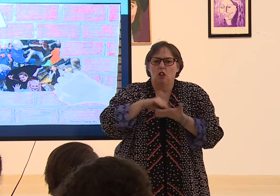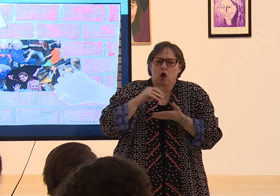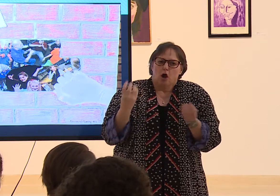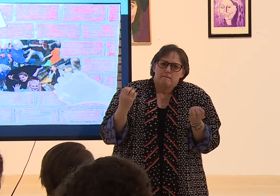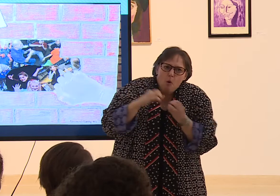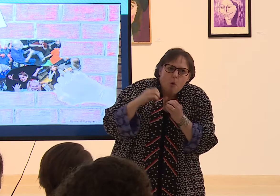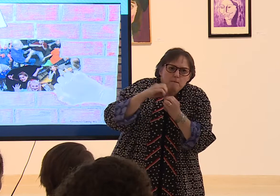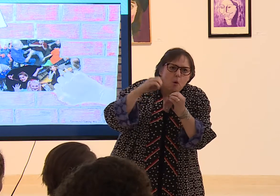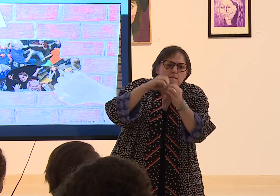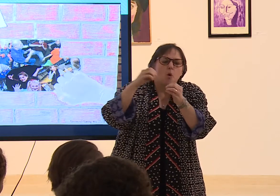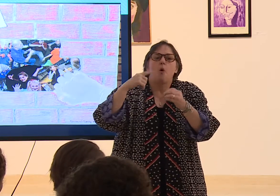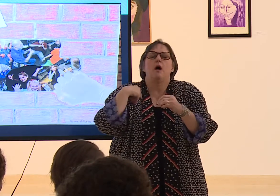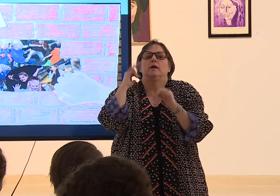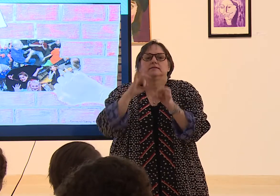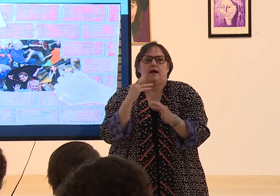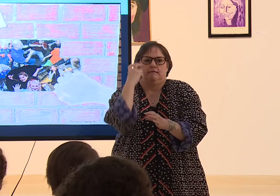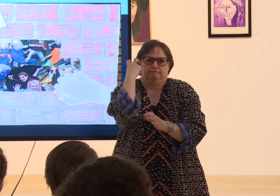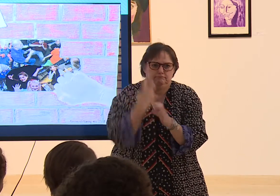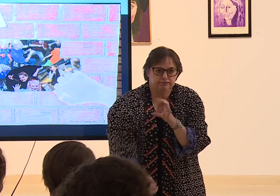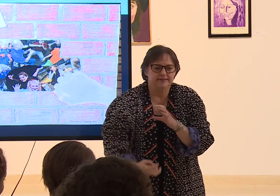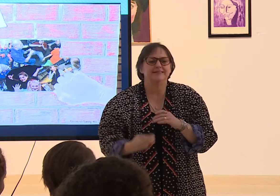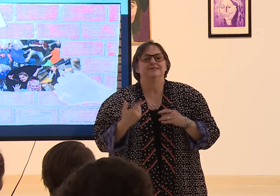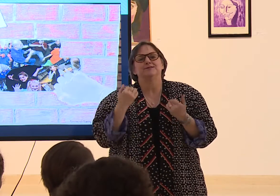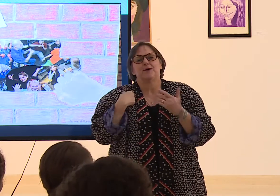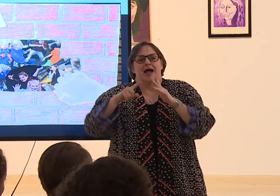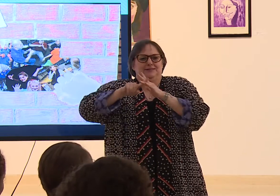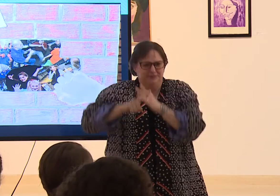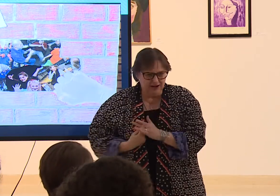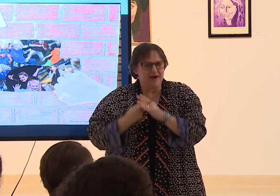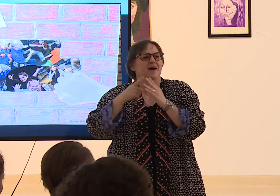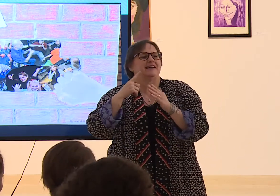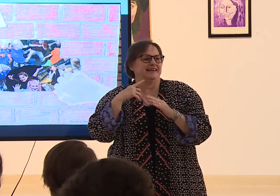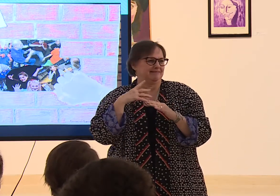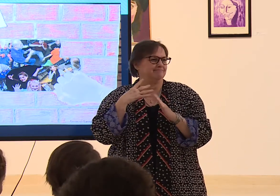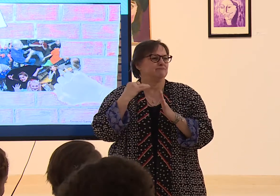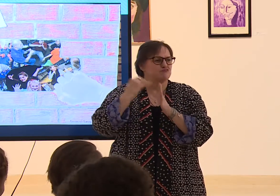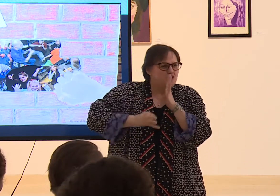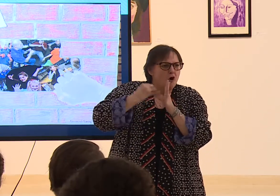and I just started to learn more and more, and I really became very interested in pursuing